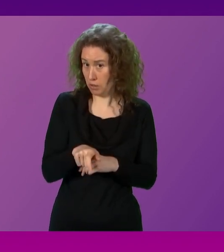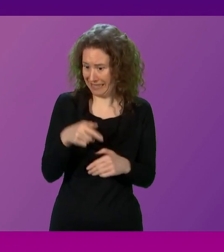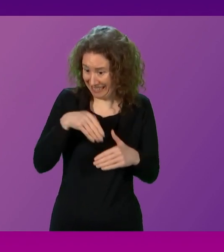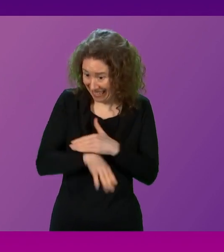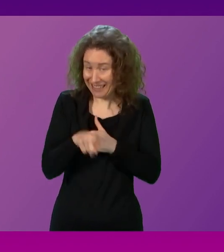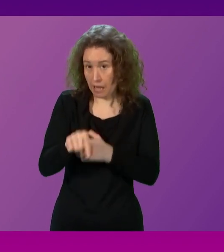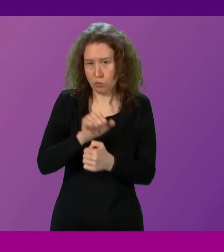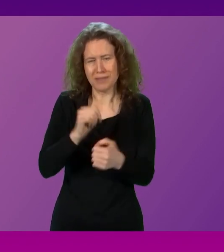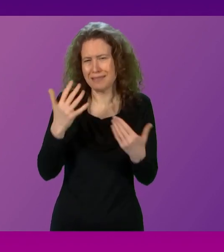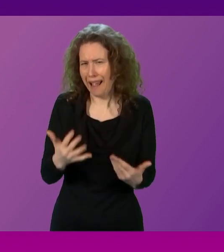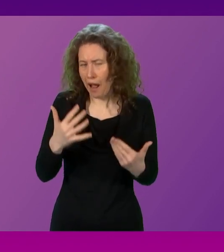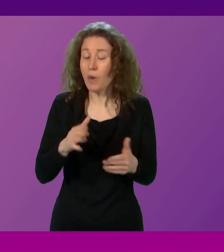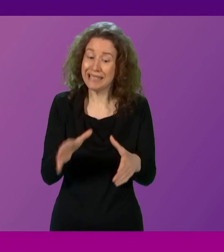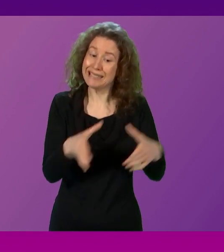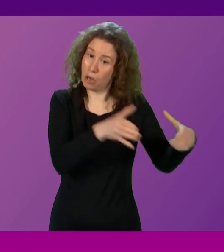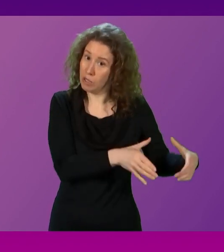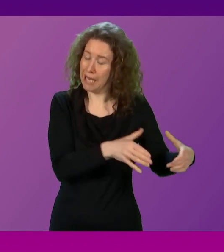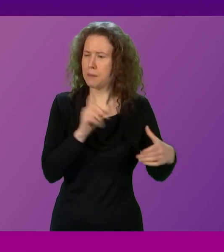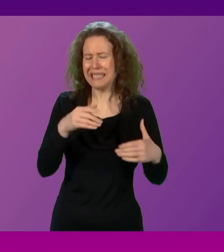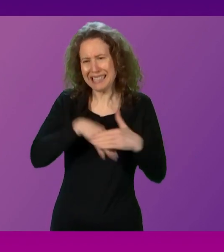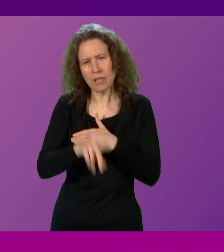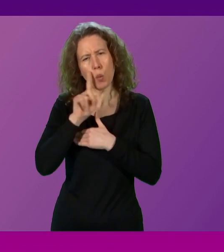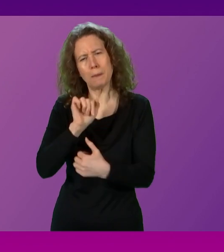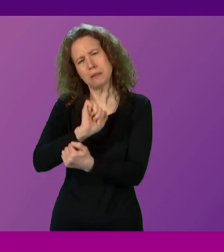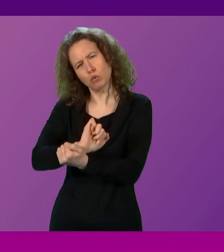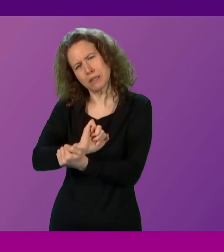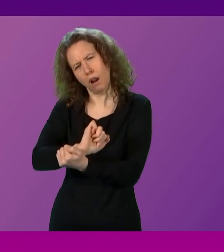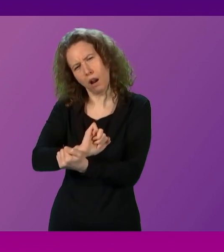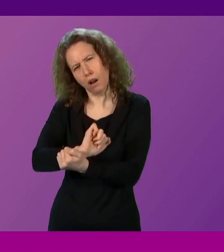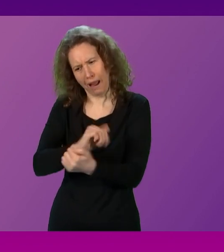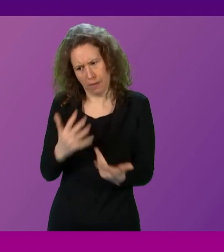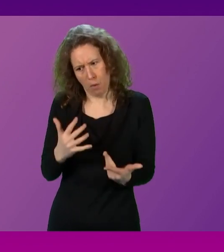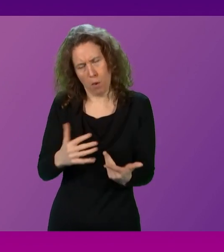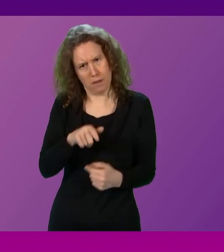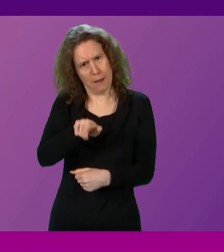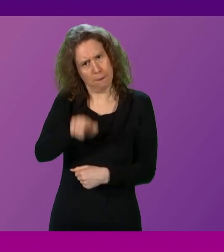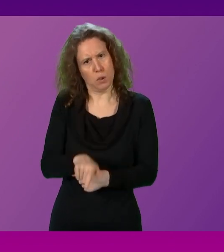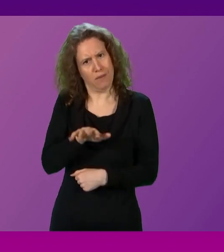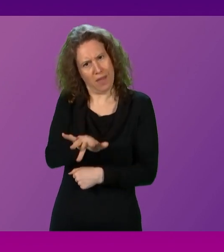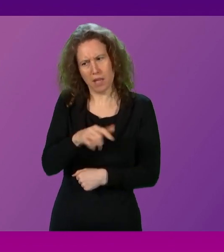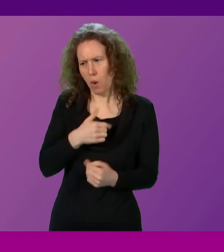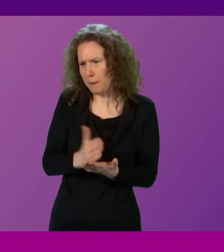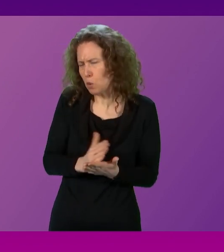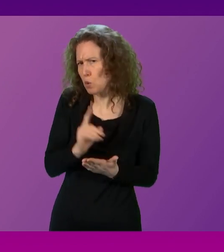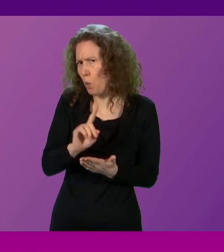he is in segregation in a women’s prison at the moment, so I am unsure what the First Minister is